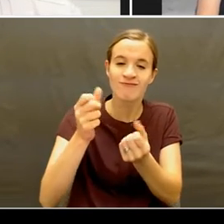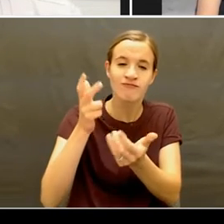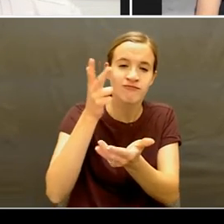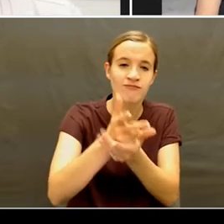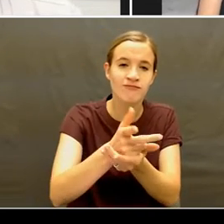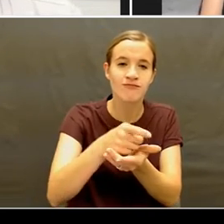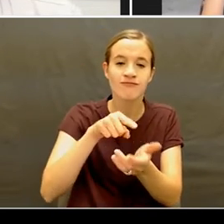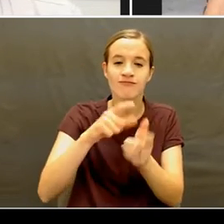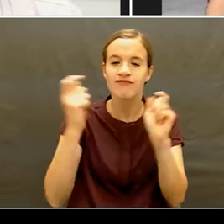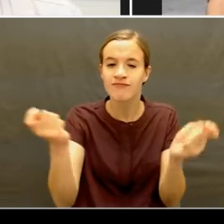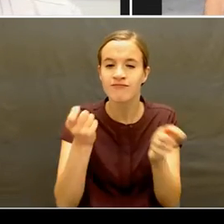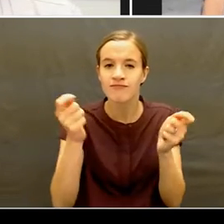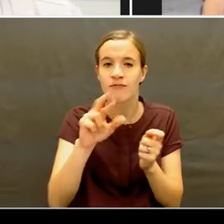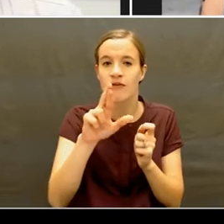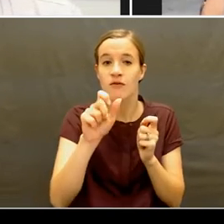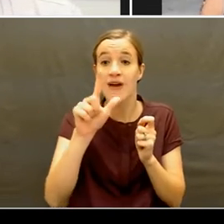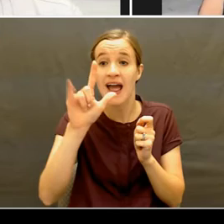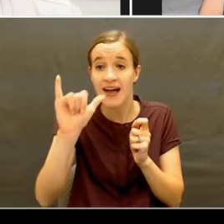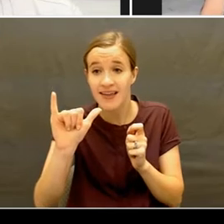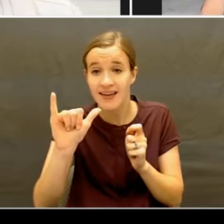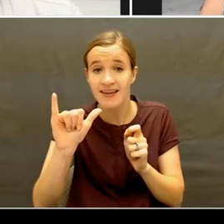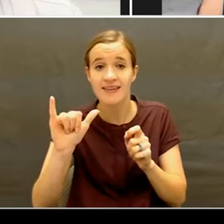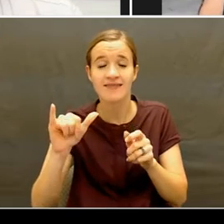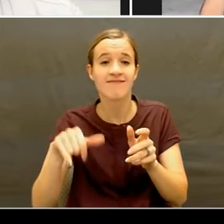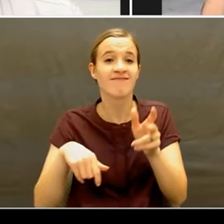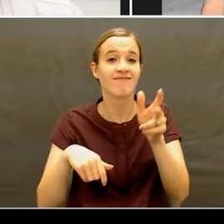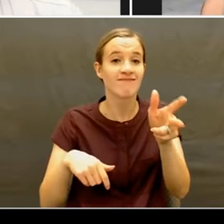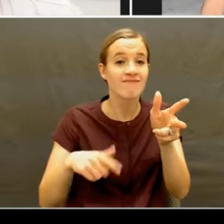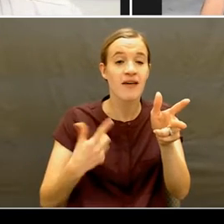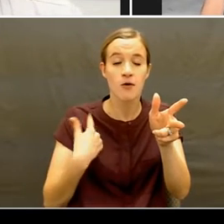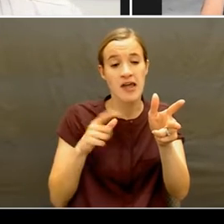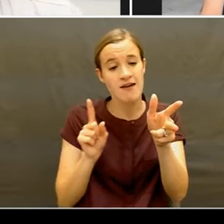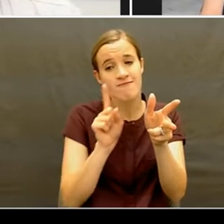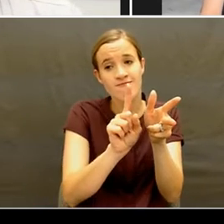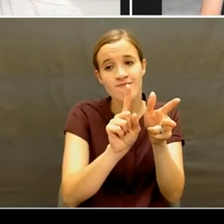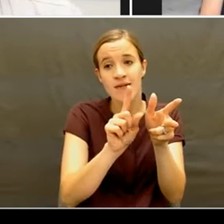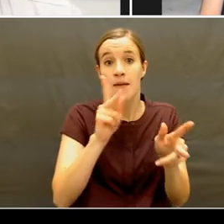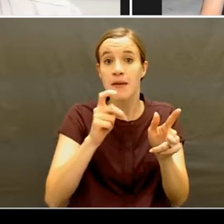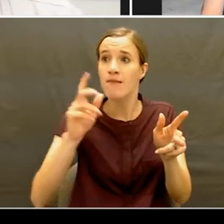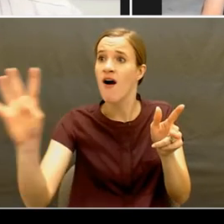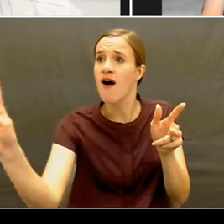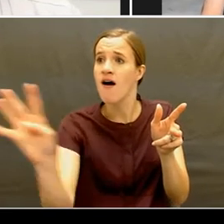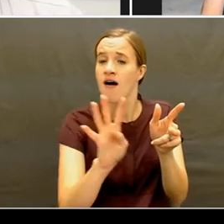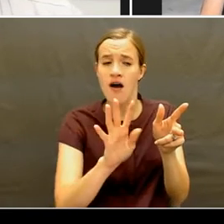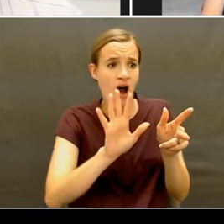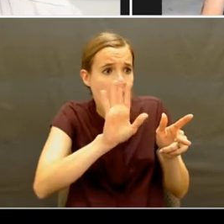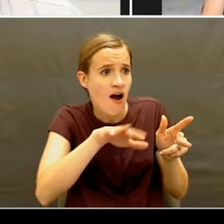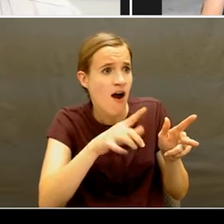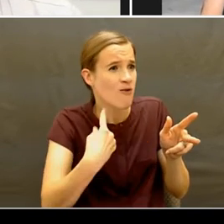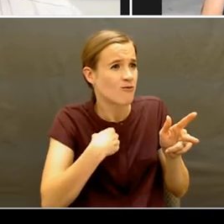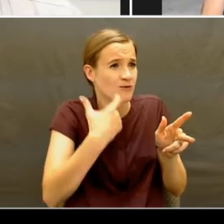see the bus or our kids, you know, and it was, it became, you know, you realize that there's not